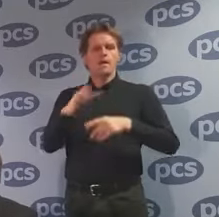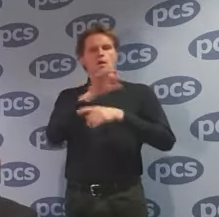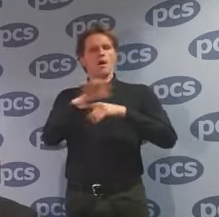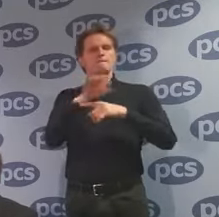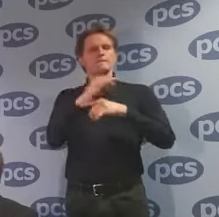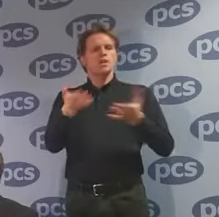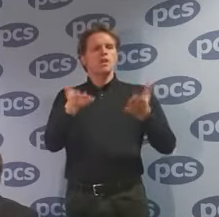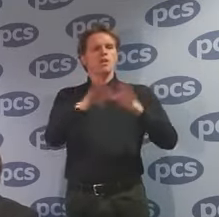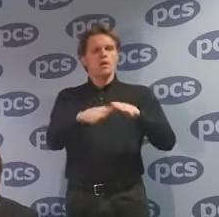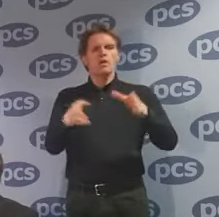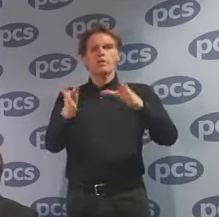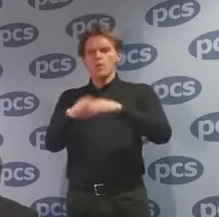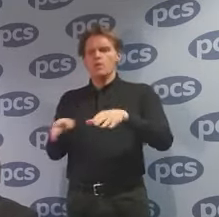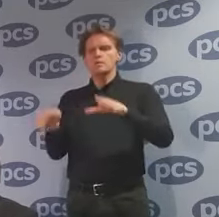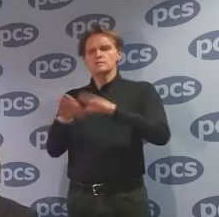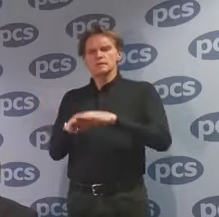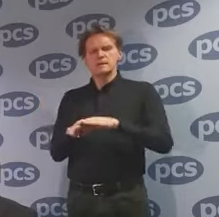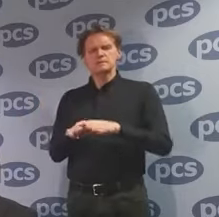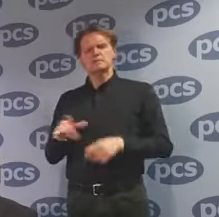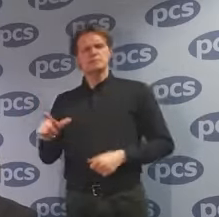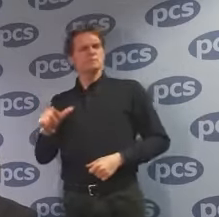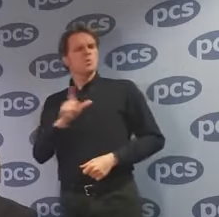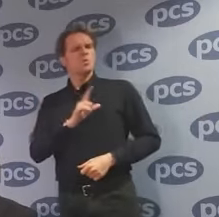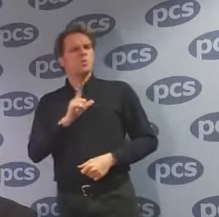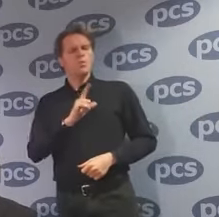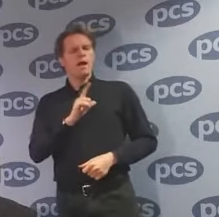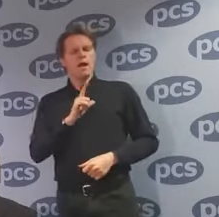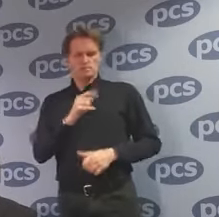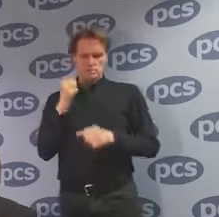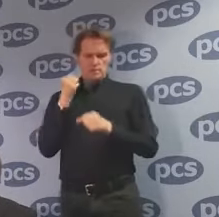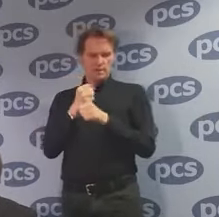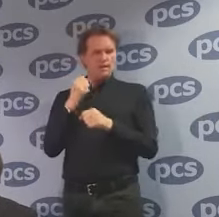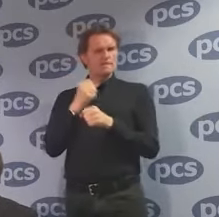think lies behind the government's policy in terms of the amount of office